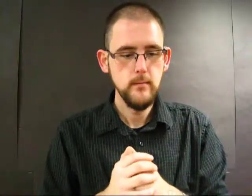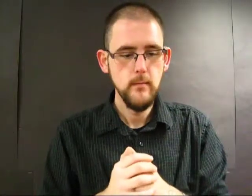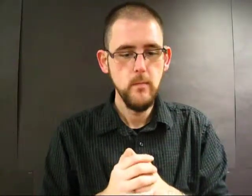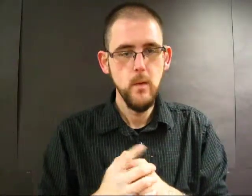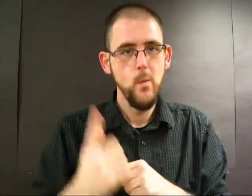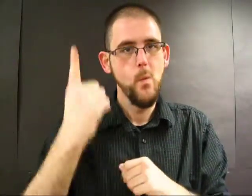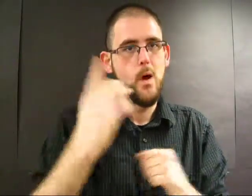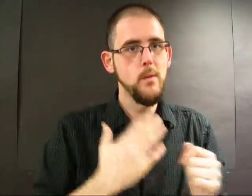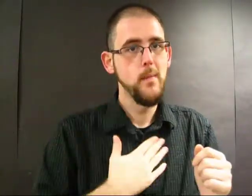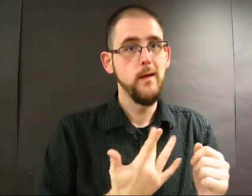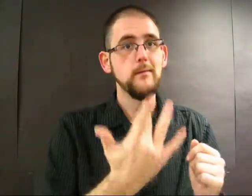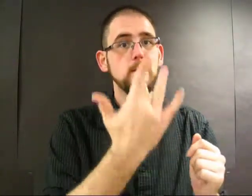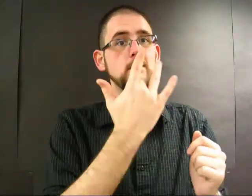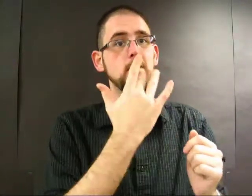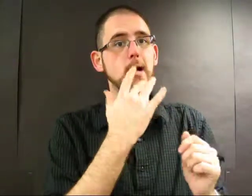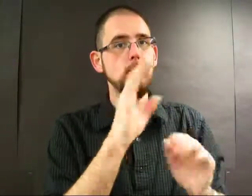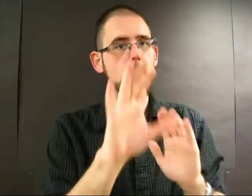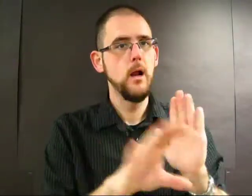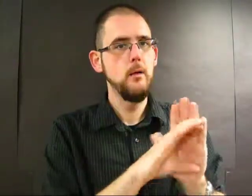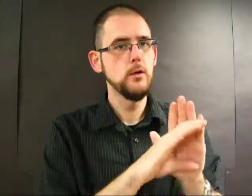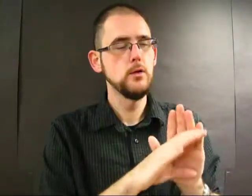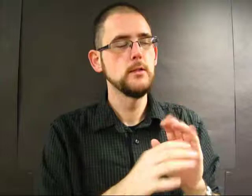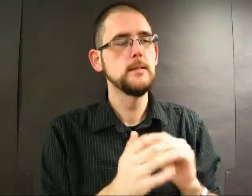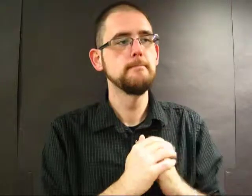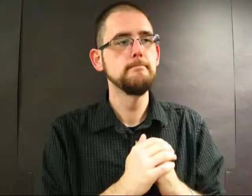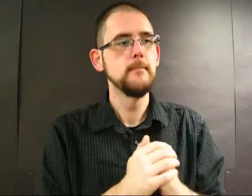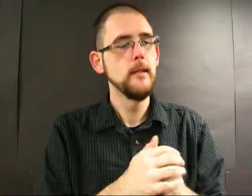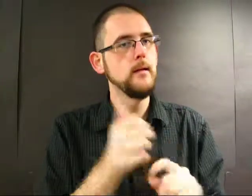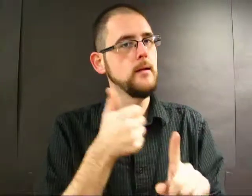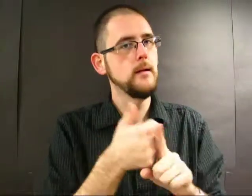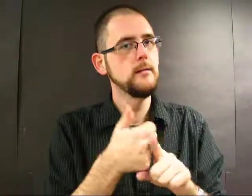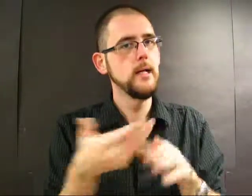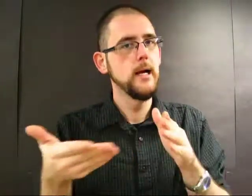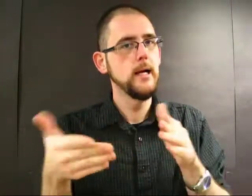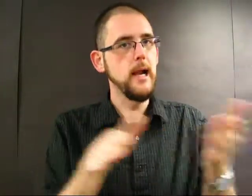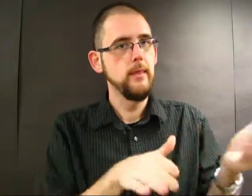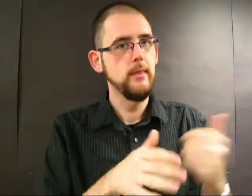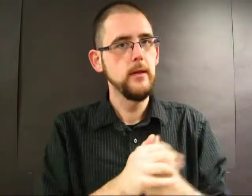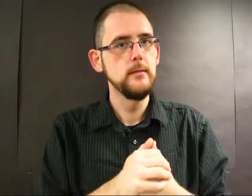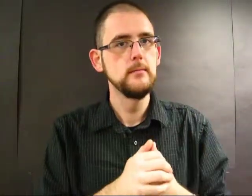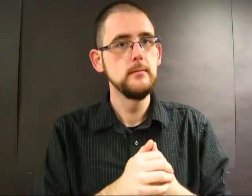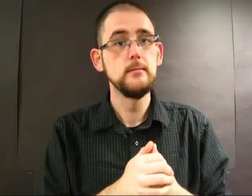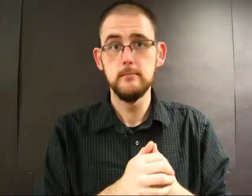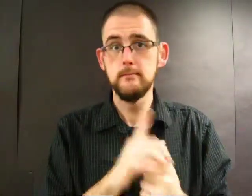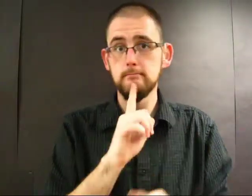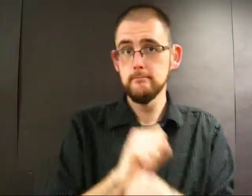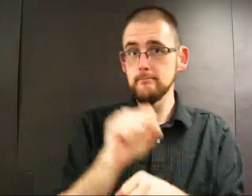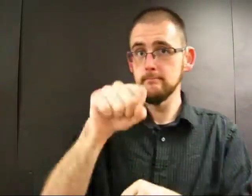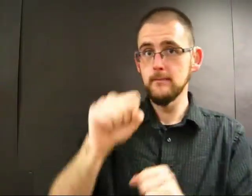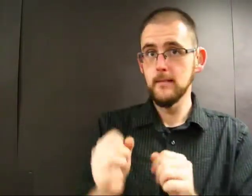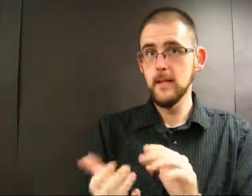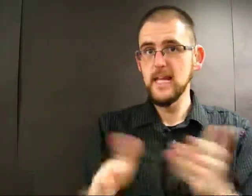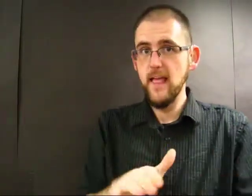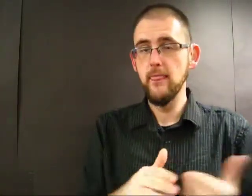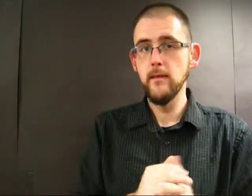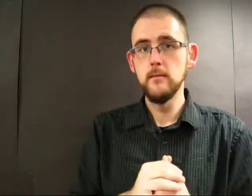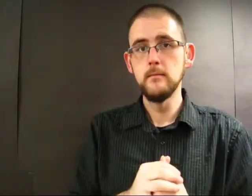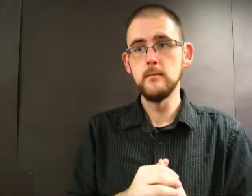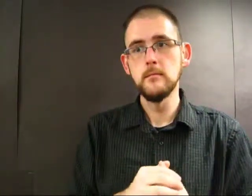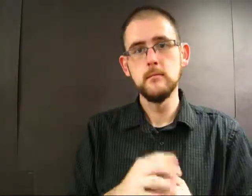One of my favorite characters is Death. Yes, Death.